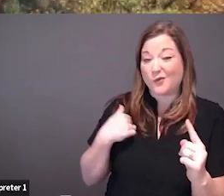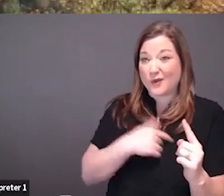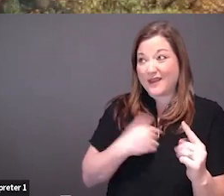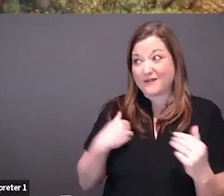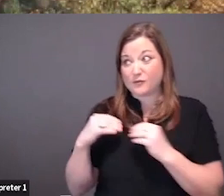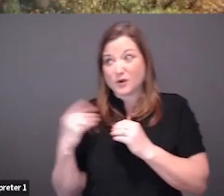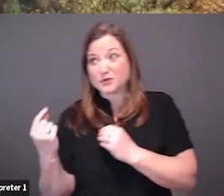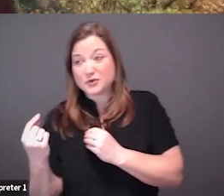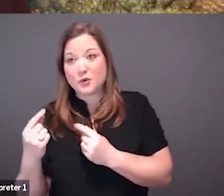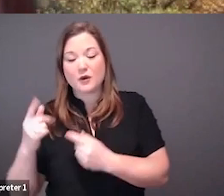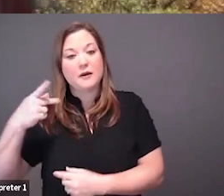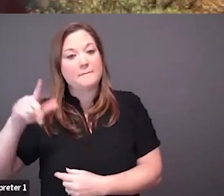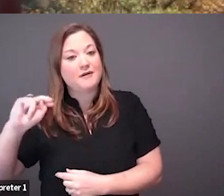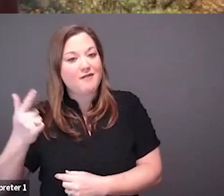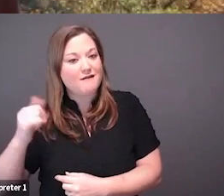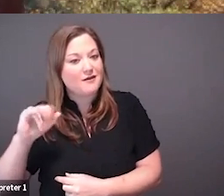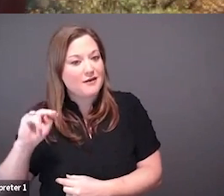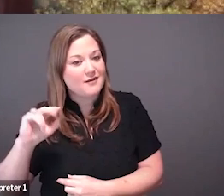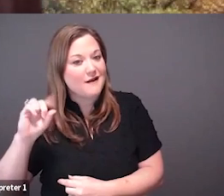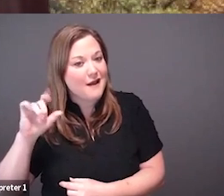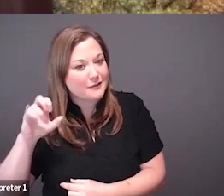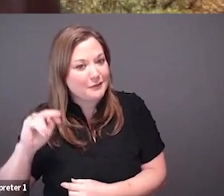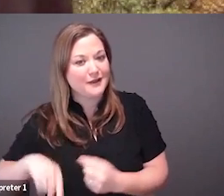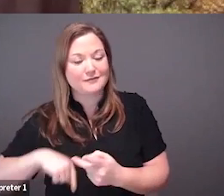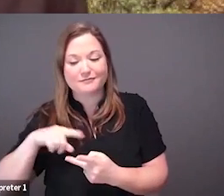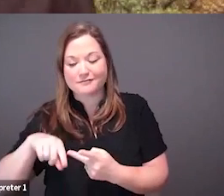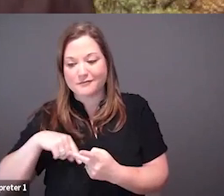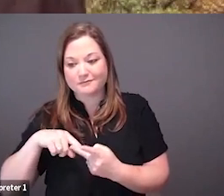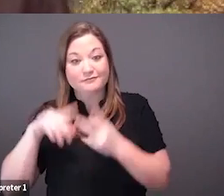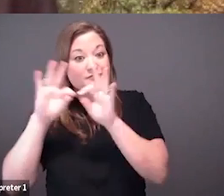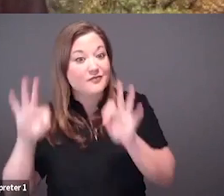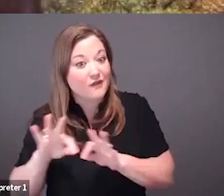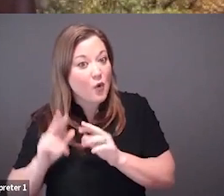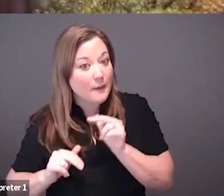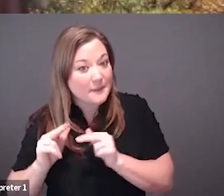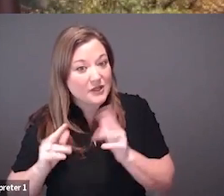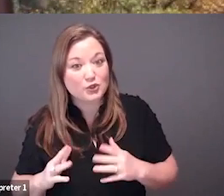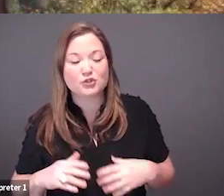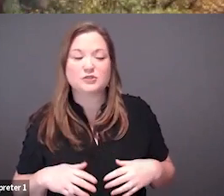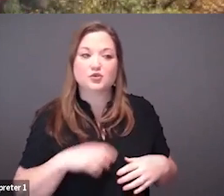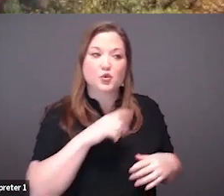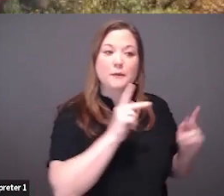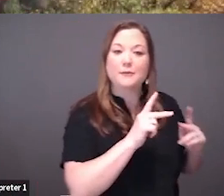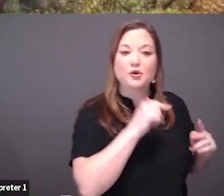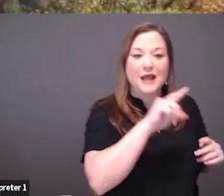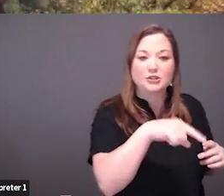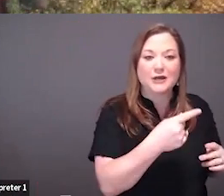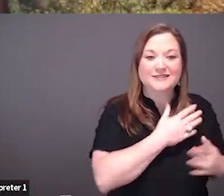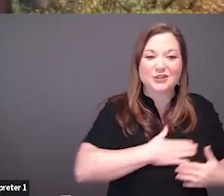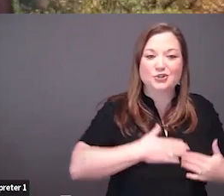and our form builder so that folks can not just enjoy forms on the end user end,